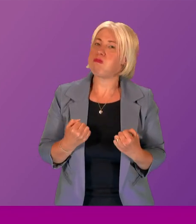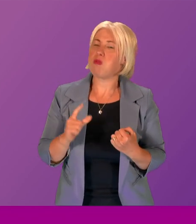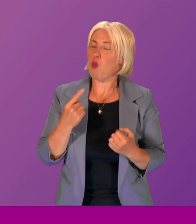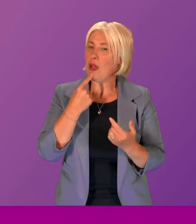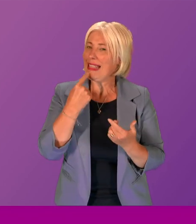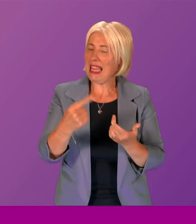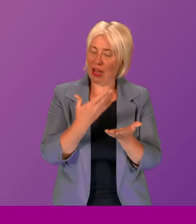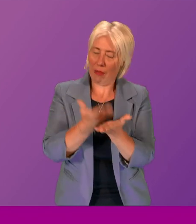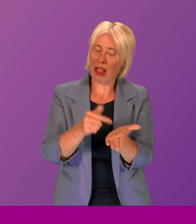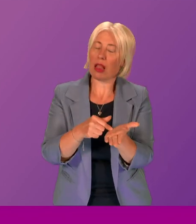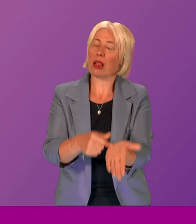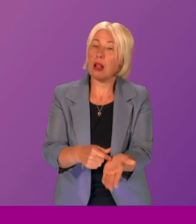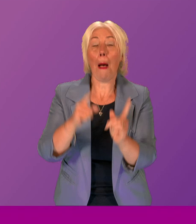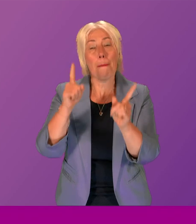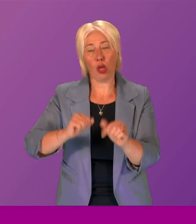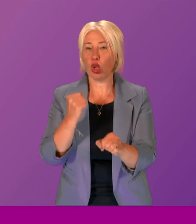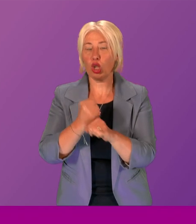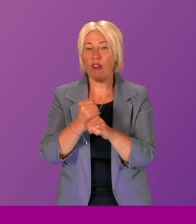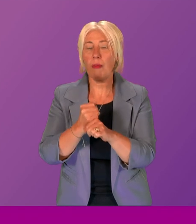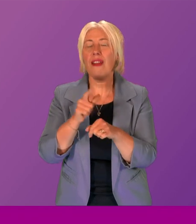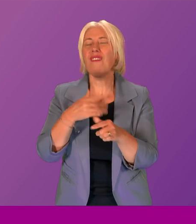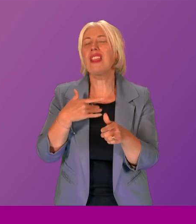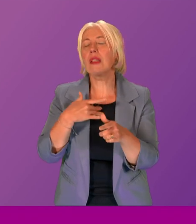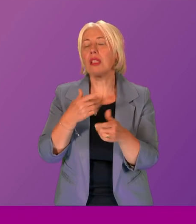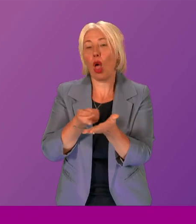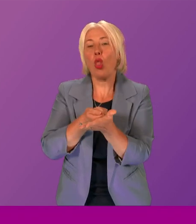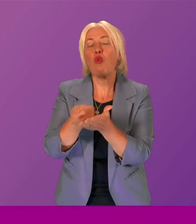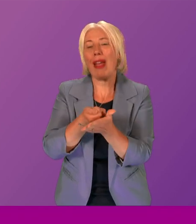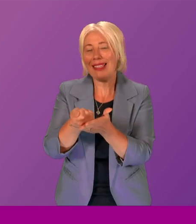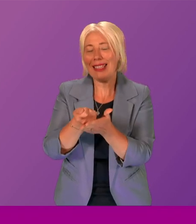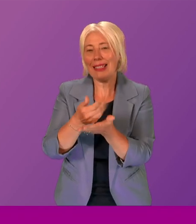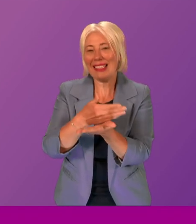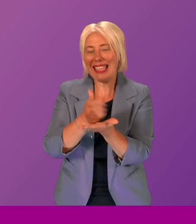the bill. However, the Government believes that the rented sector reform measures continue to